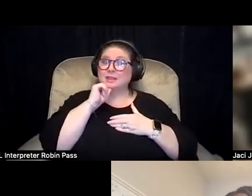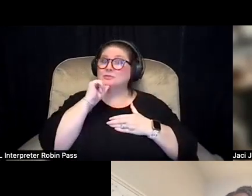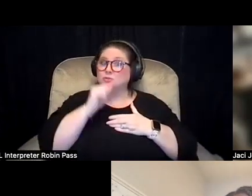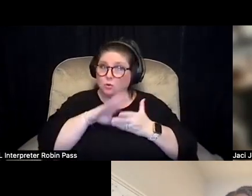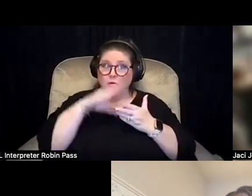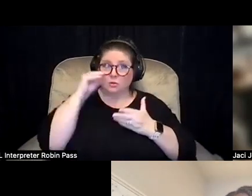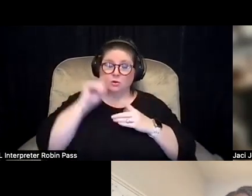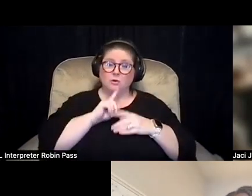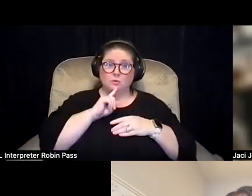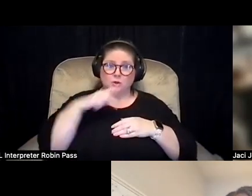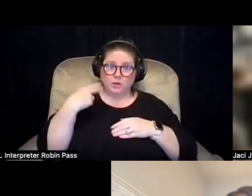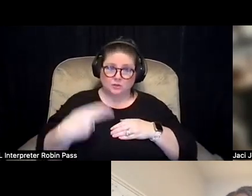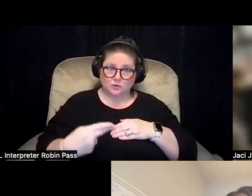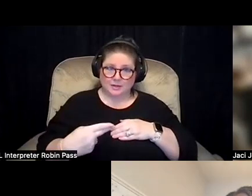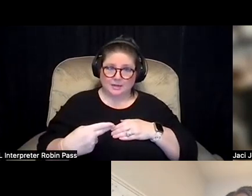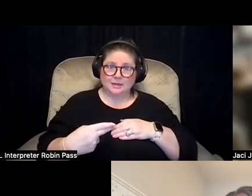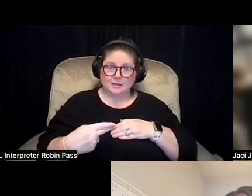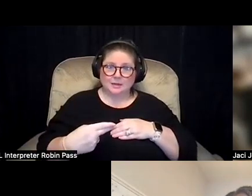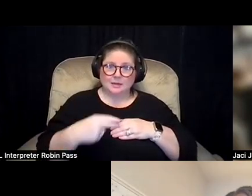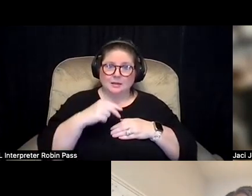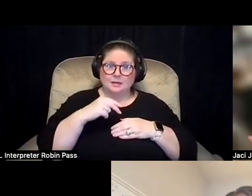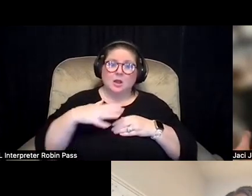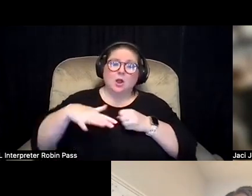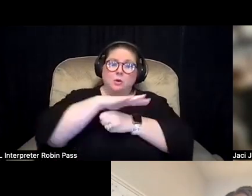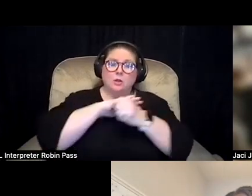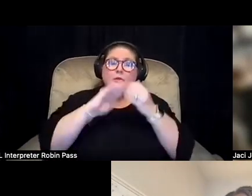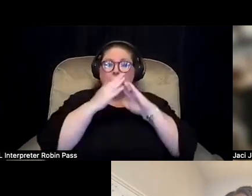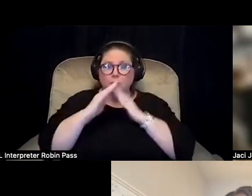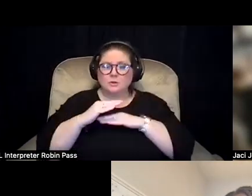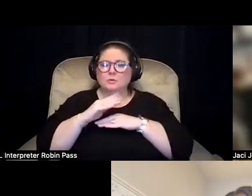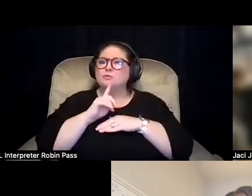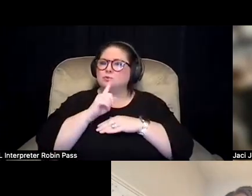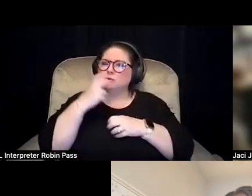the true history around not just their communities but just true hard histories in general